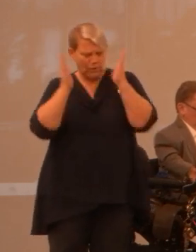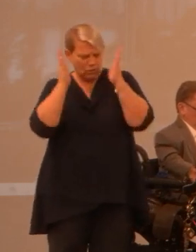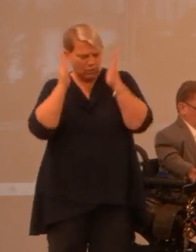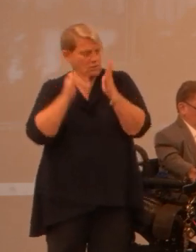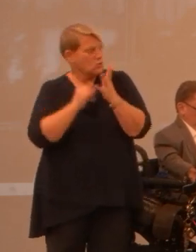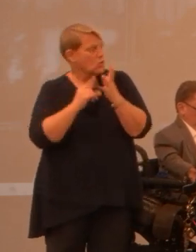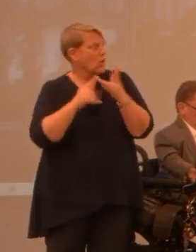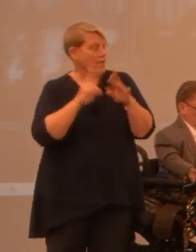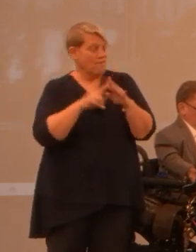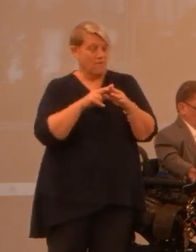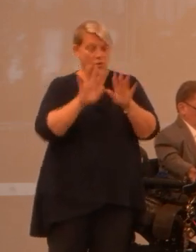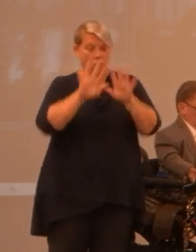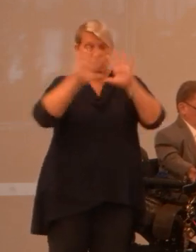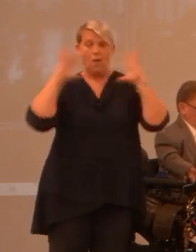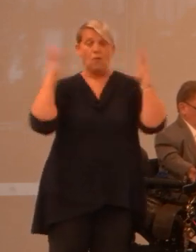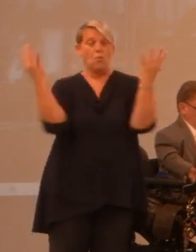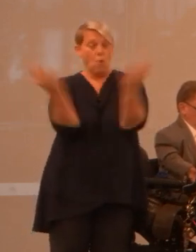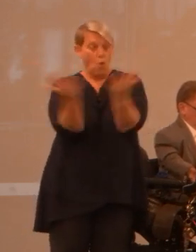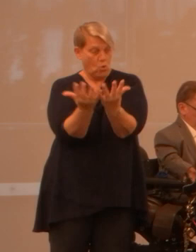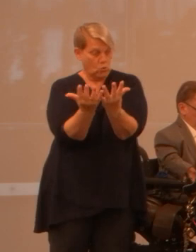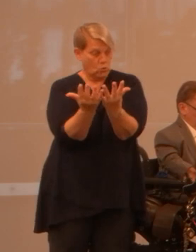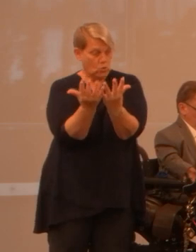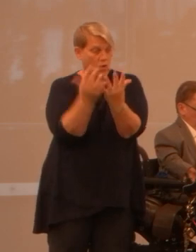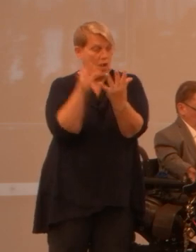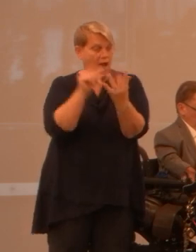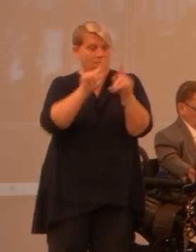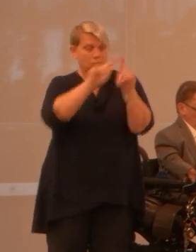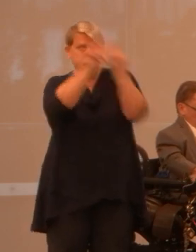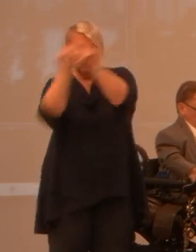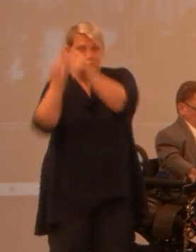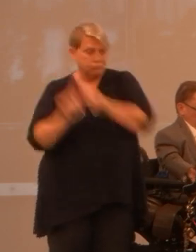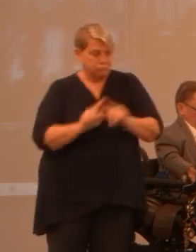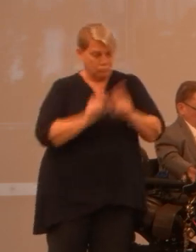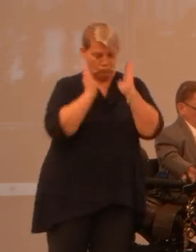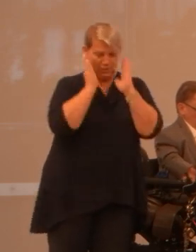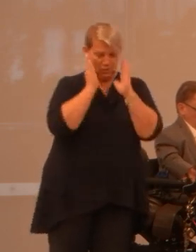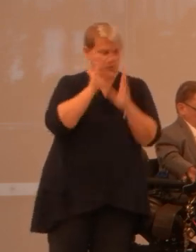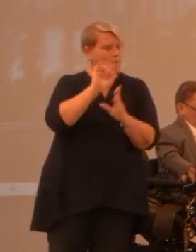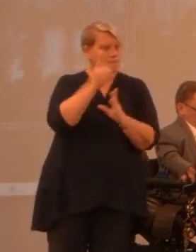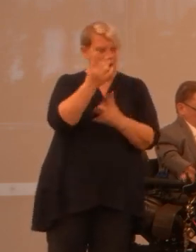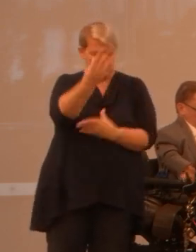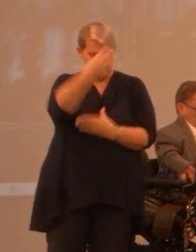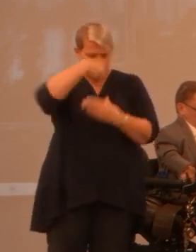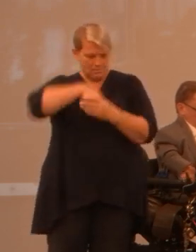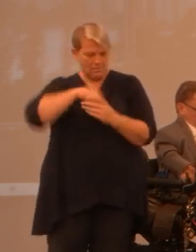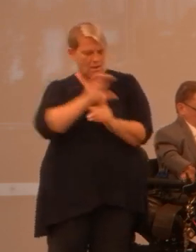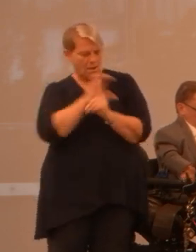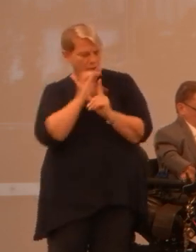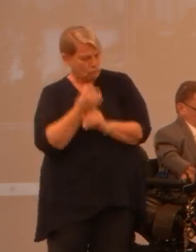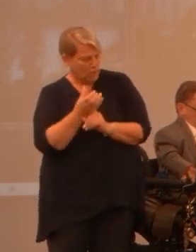all around the world, have a word for a faithful religion to our culture. Next the old fellas told us about our kaartdijin.